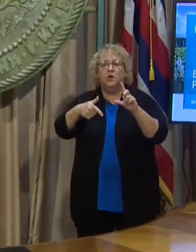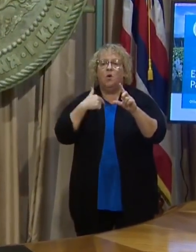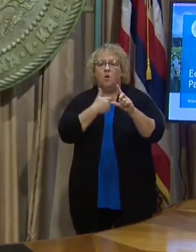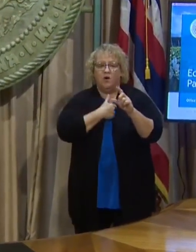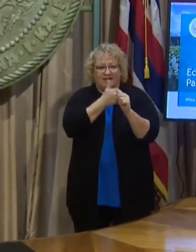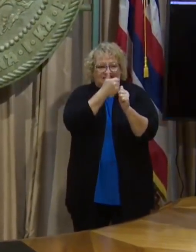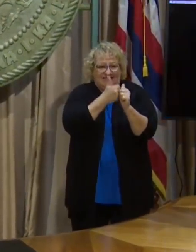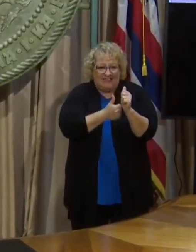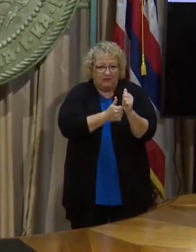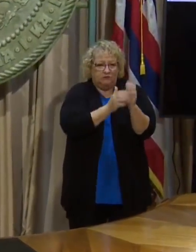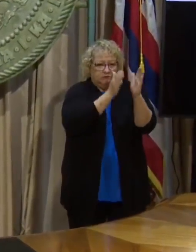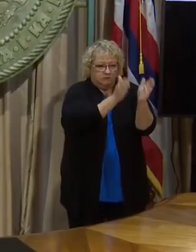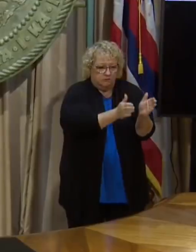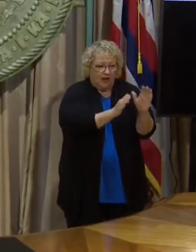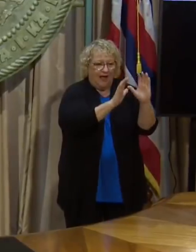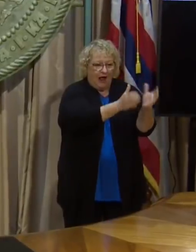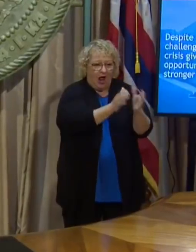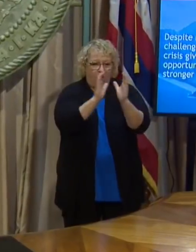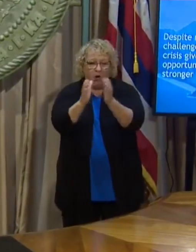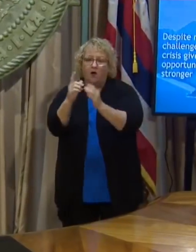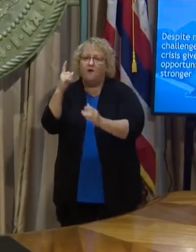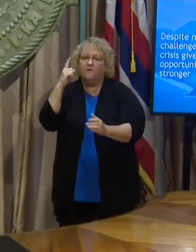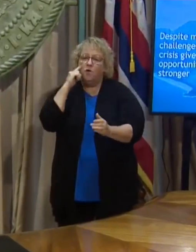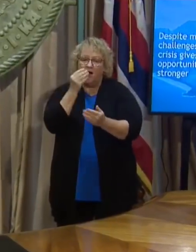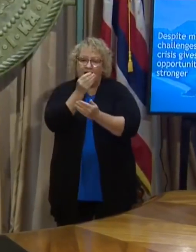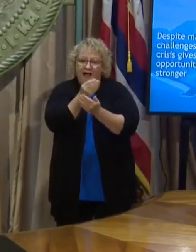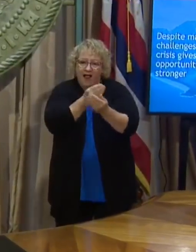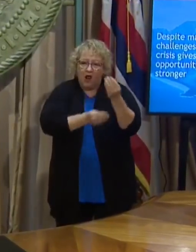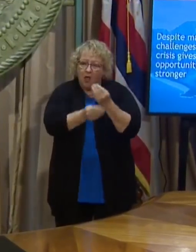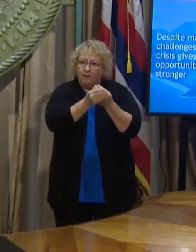FOR MAKING DECISIONS AS WE MOVE THROUGH THE VARIOUS PHASES OF